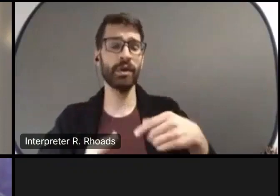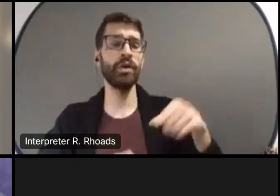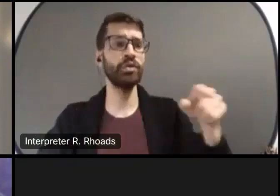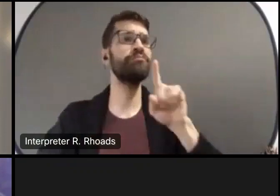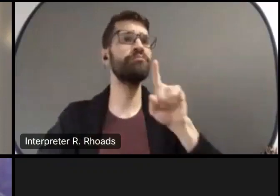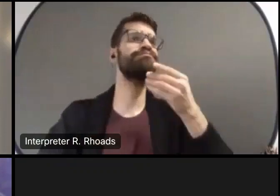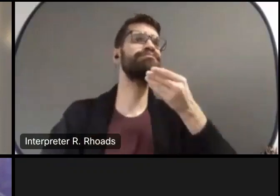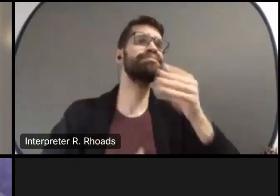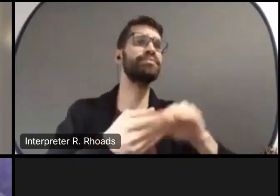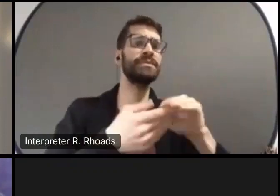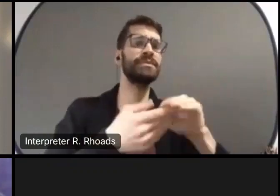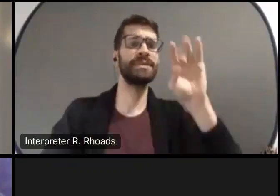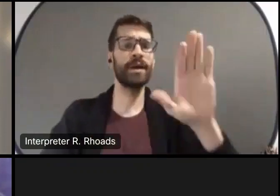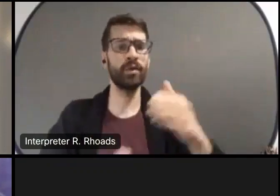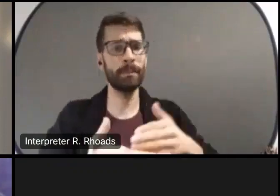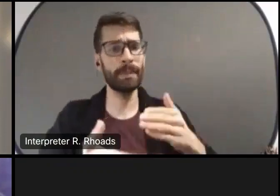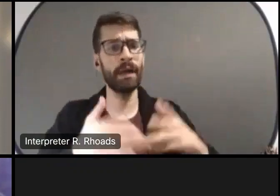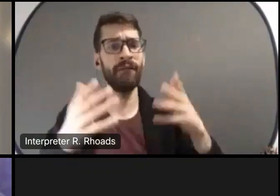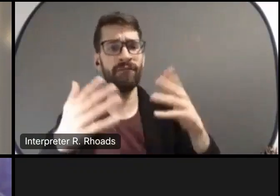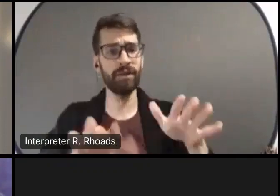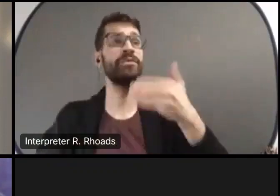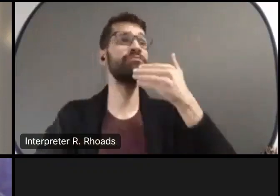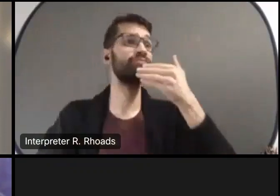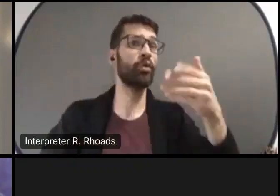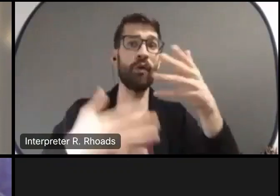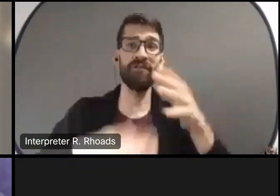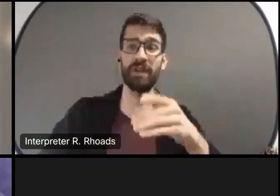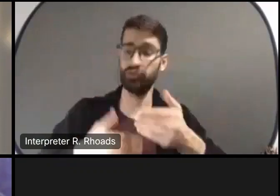and you thank them for their time and then you move on and recognize the next speaker.